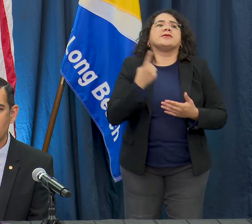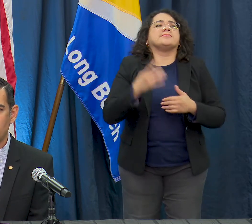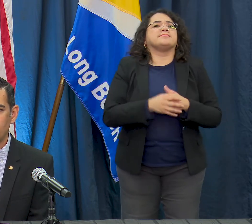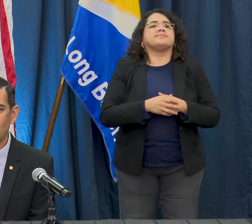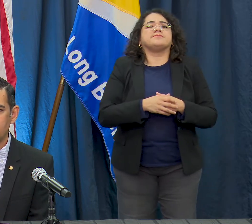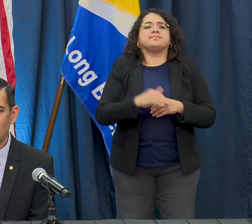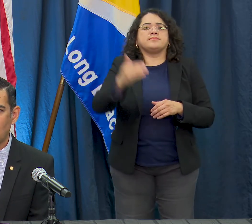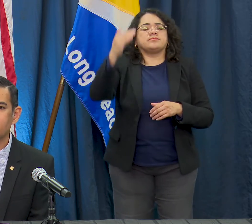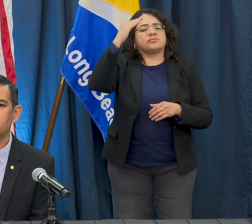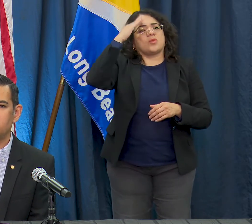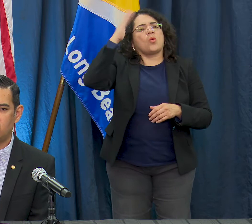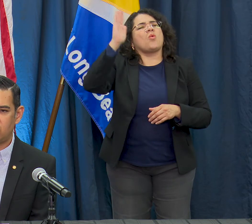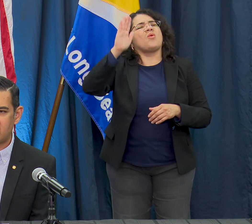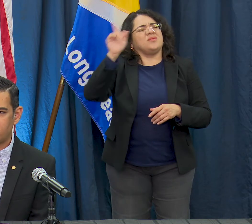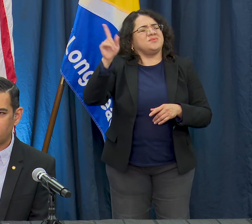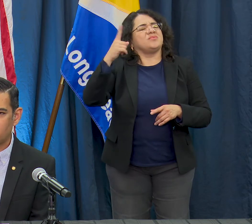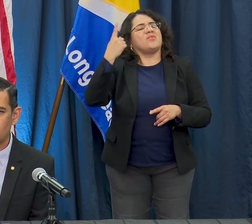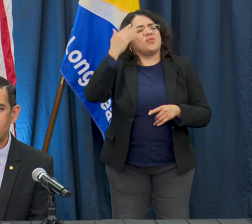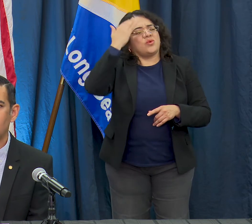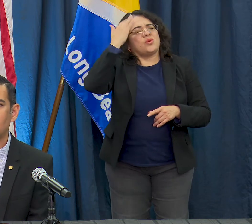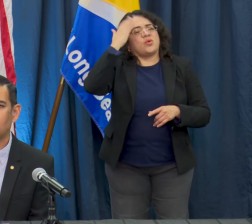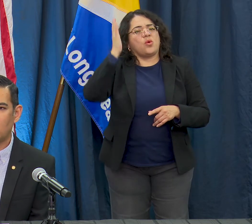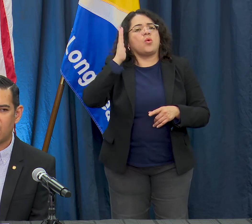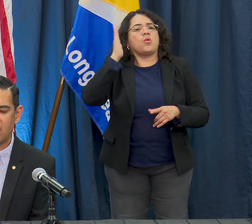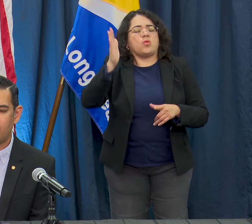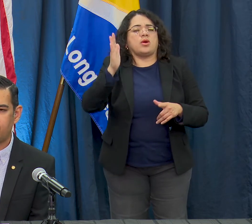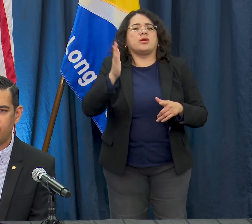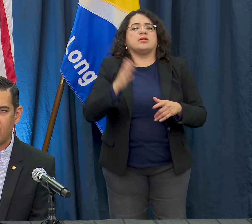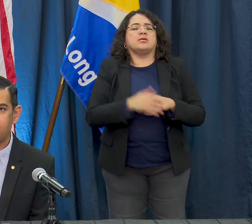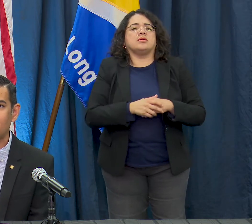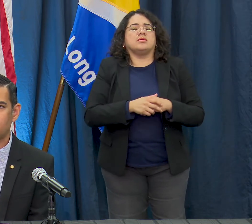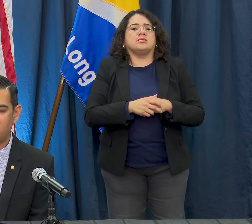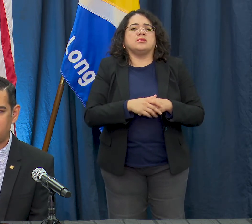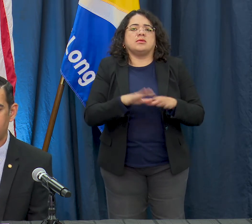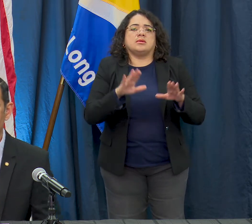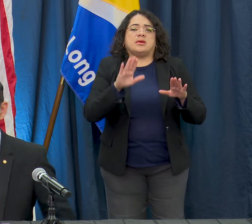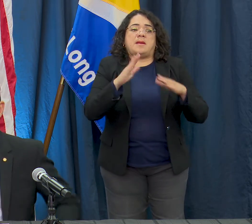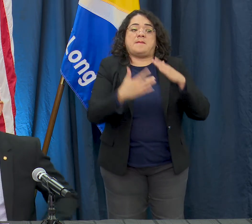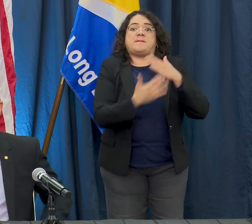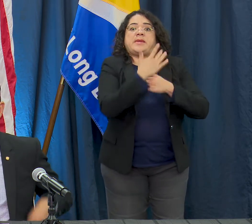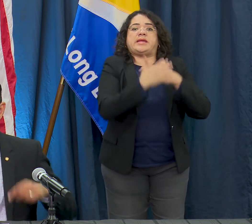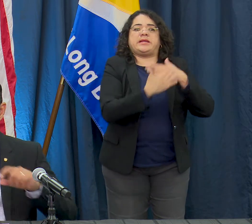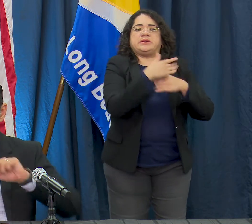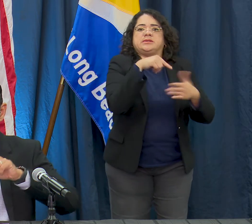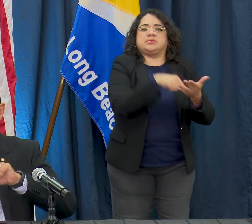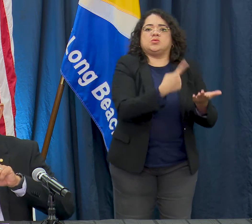we were going to also do kind of the greater beach piece but they